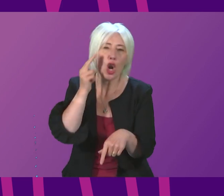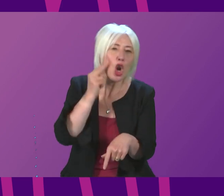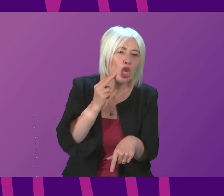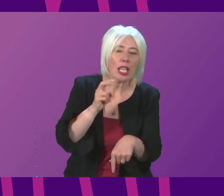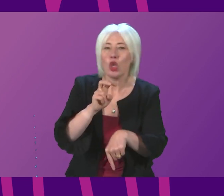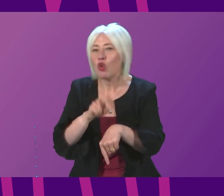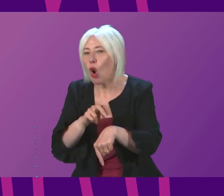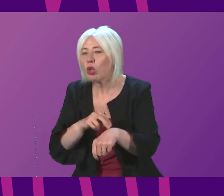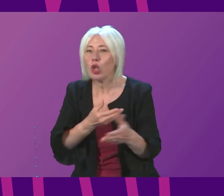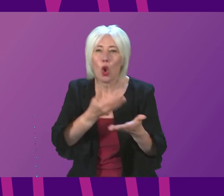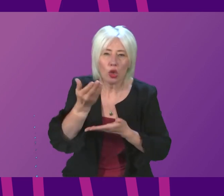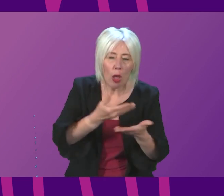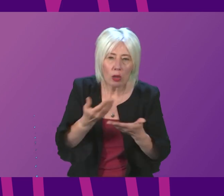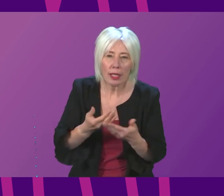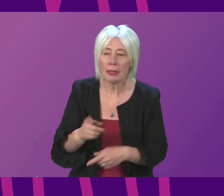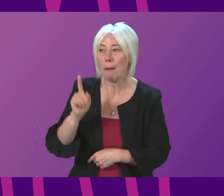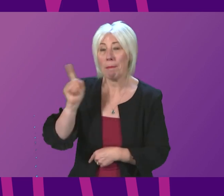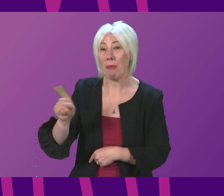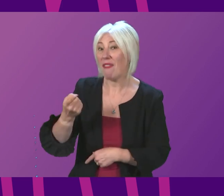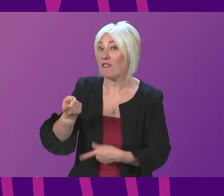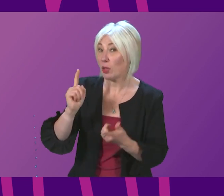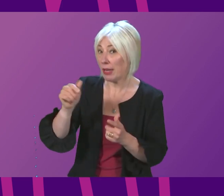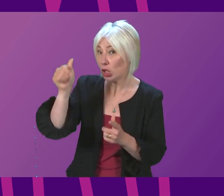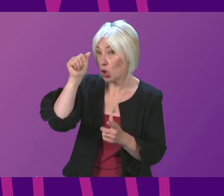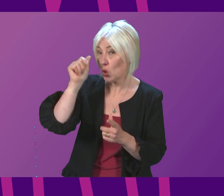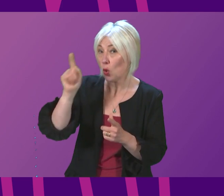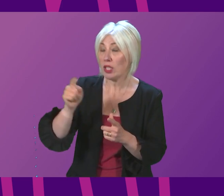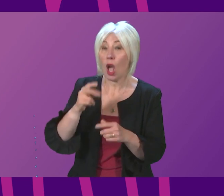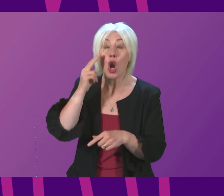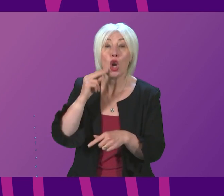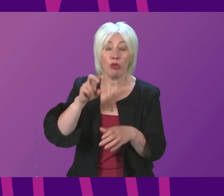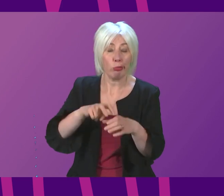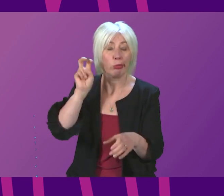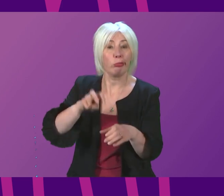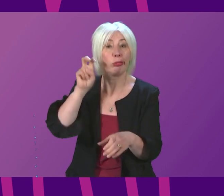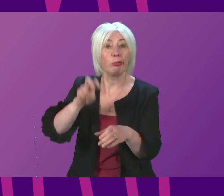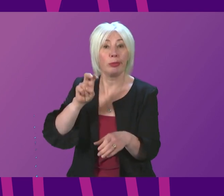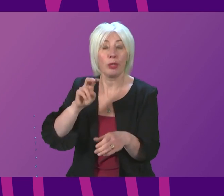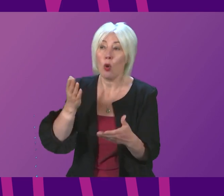The First Minister may be aware that, currently, nurses are quitting the NHS to work for private